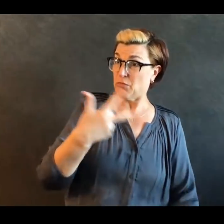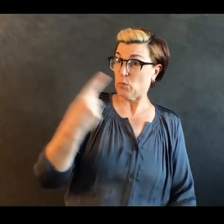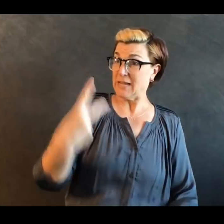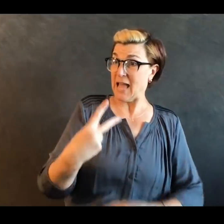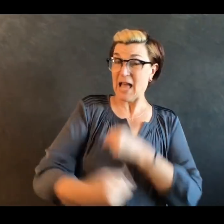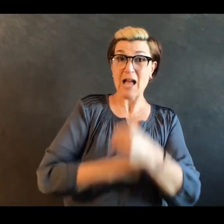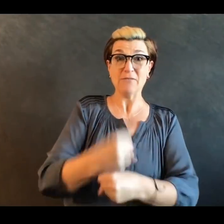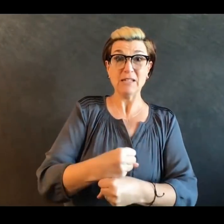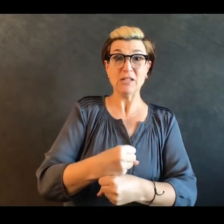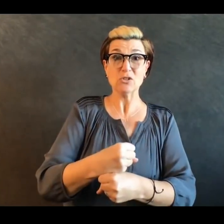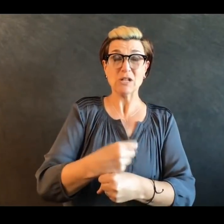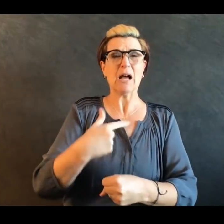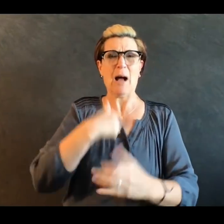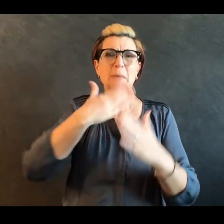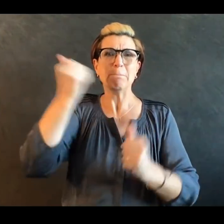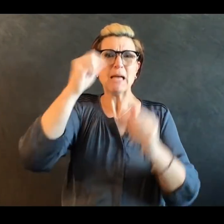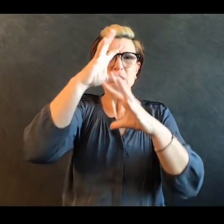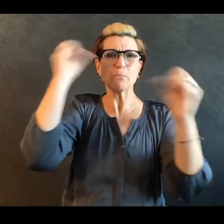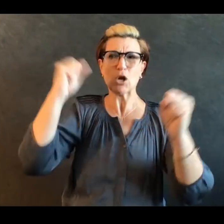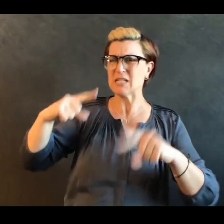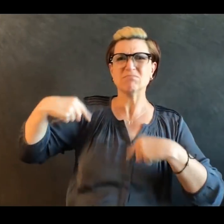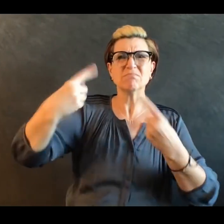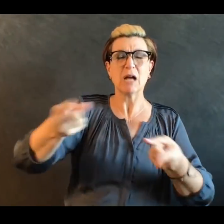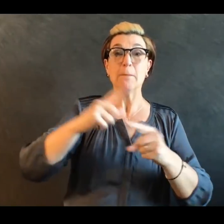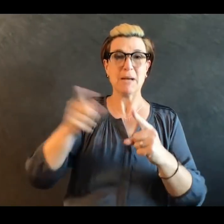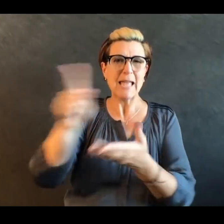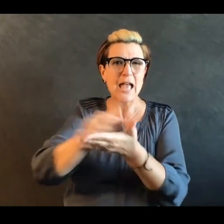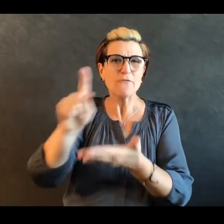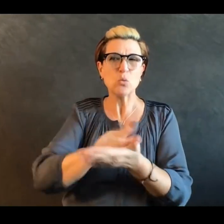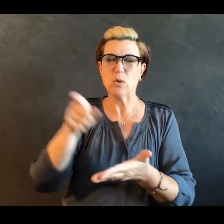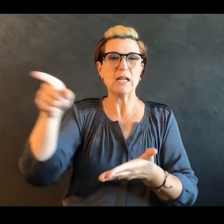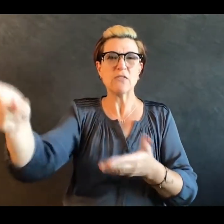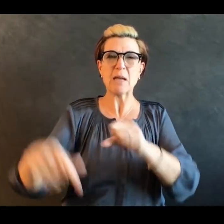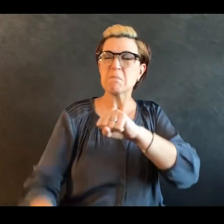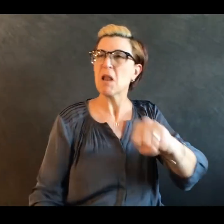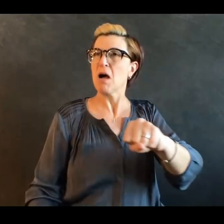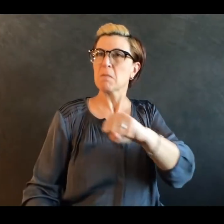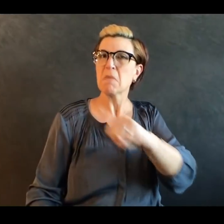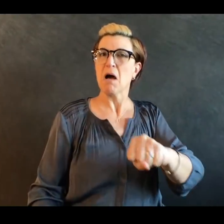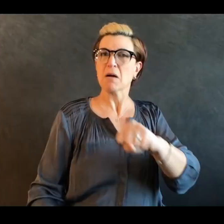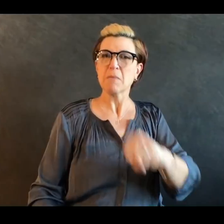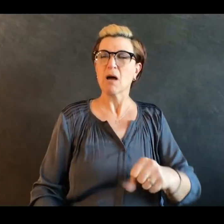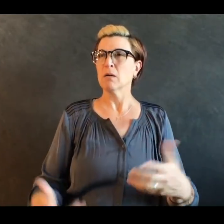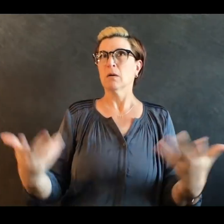every week they put up roadblocks whether it's Russia Russia Russia